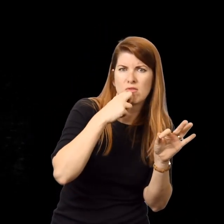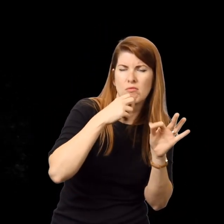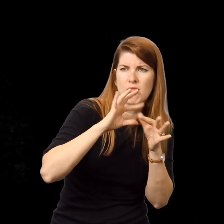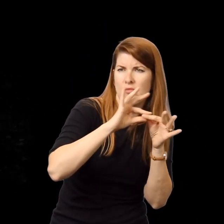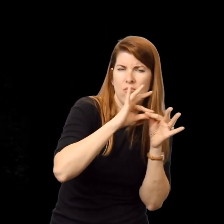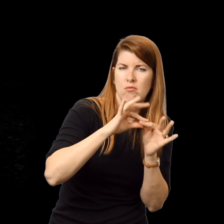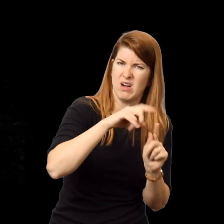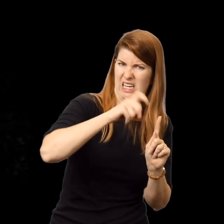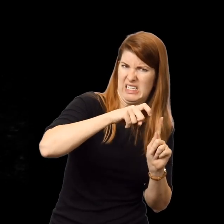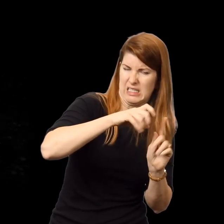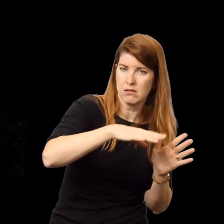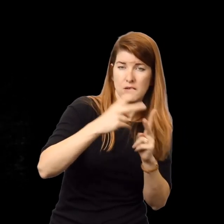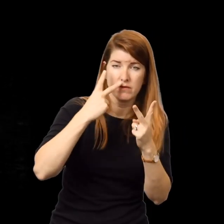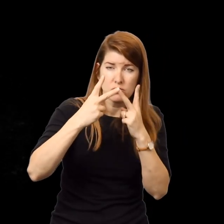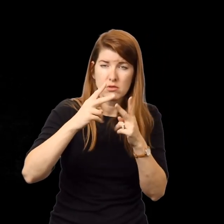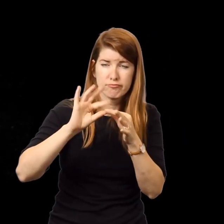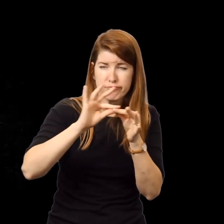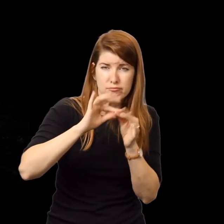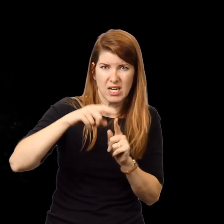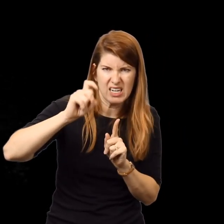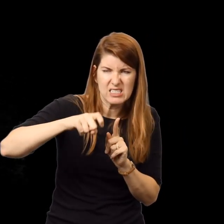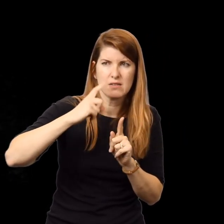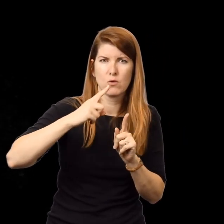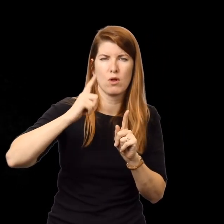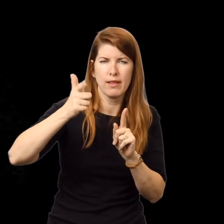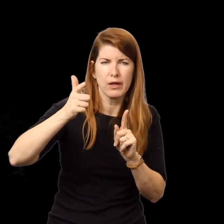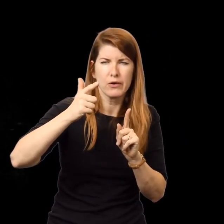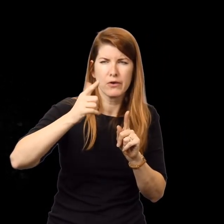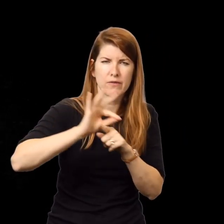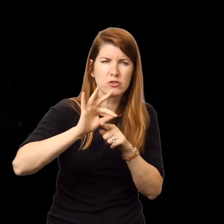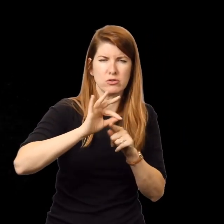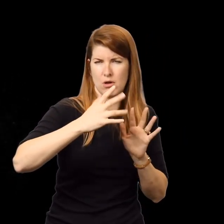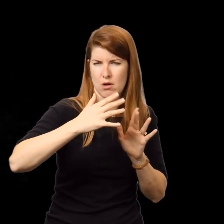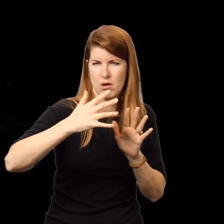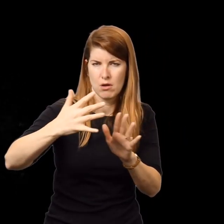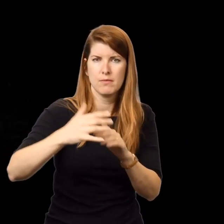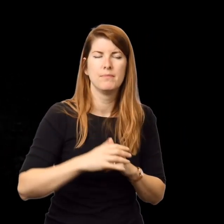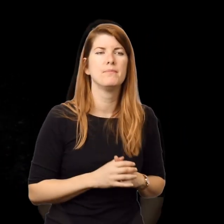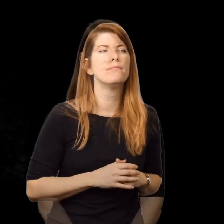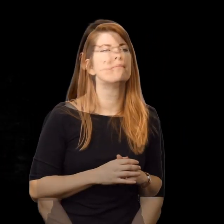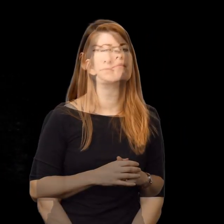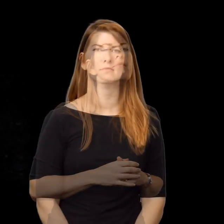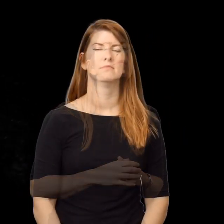I need those neurons, so that they're available for later functioning.